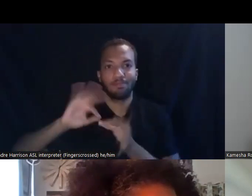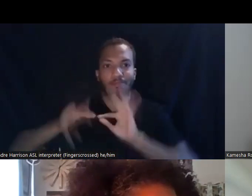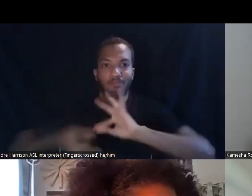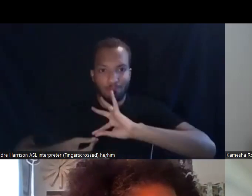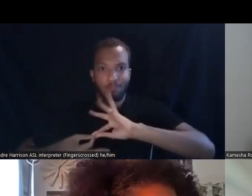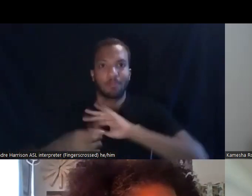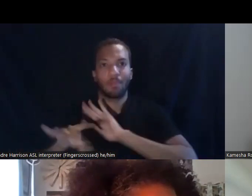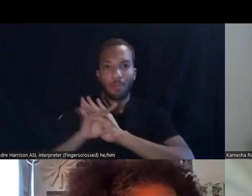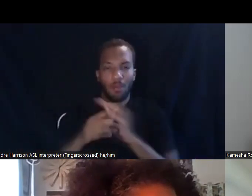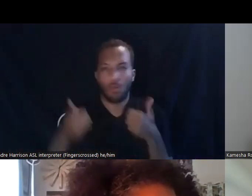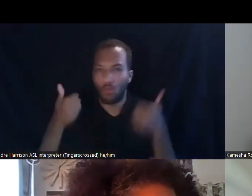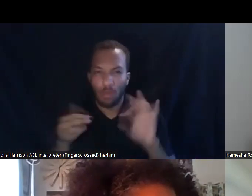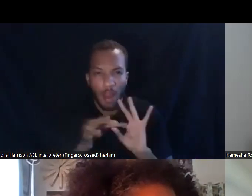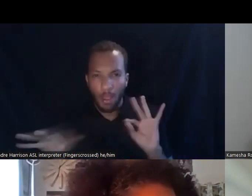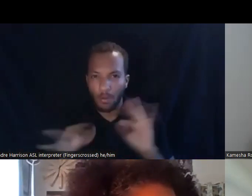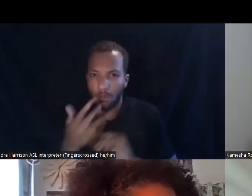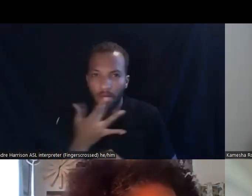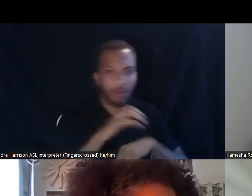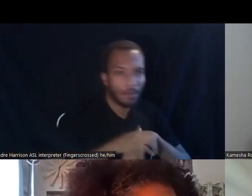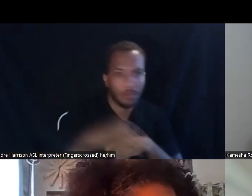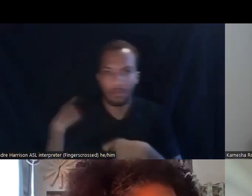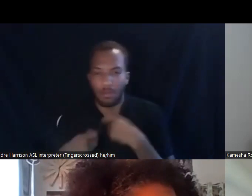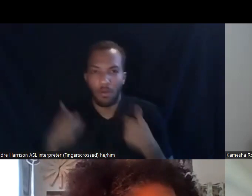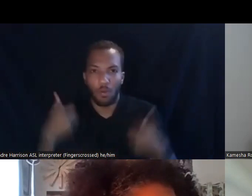And I'm gonna make sure everyone can do that and has done that before I move forward.